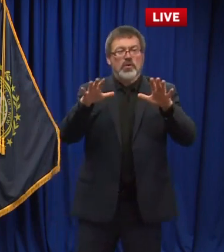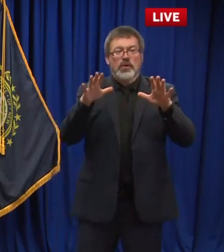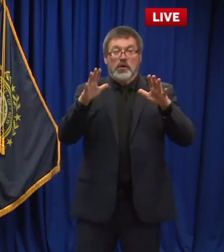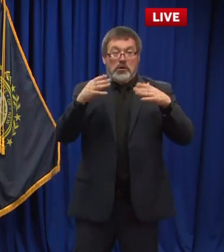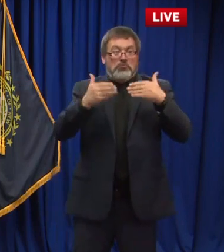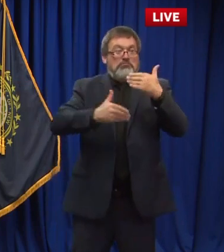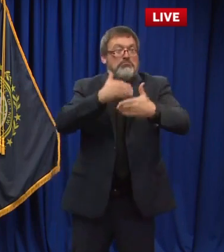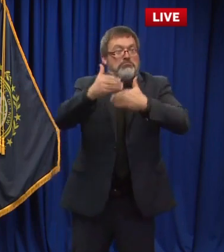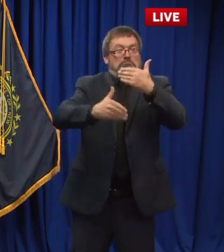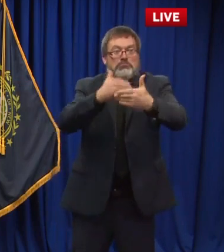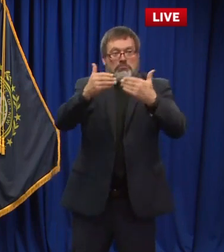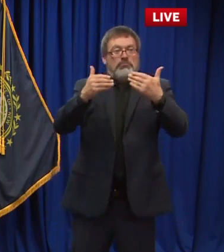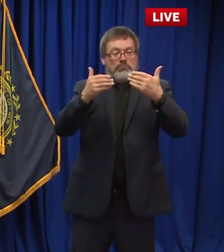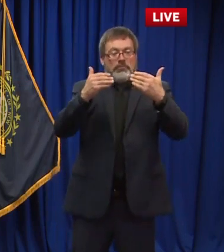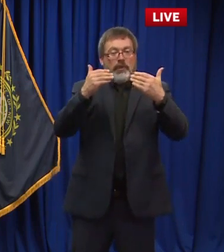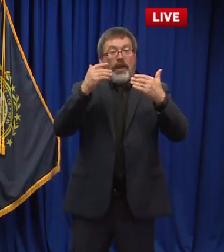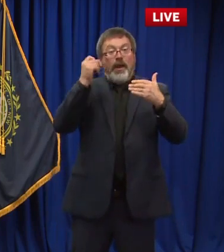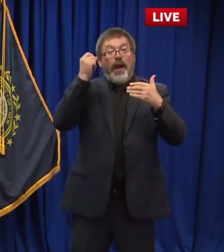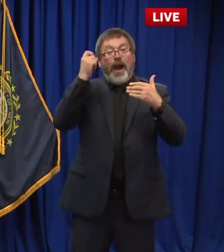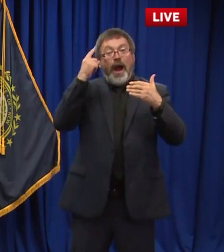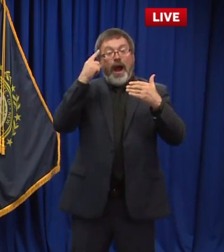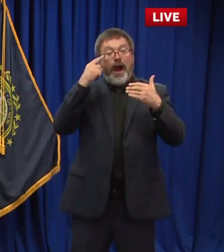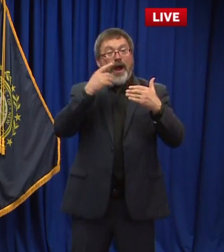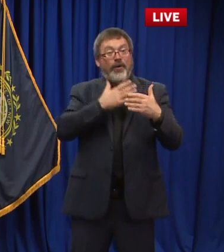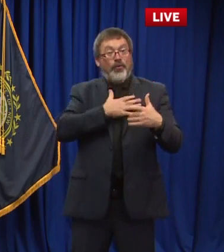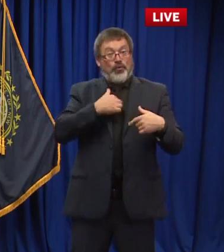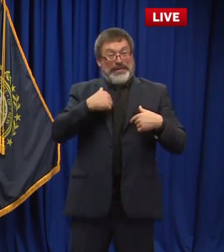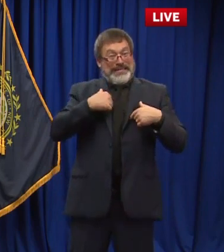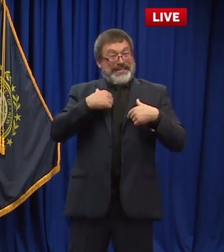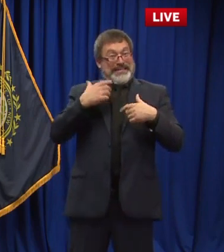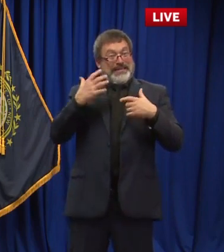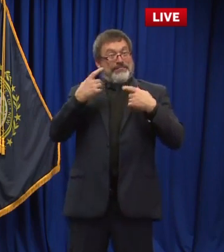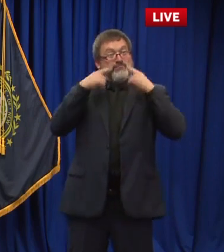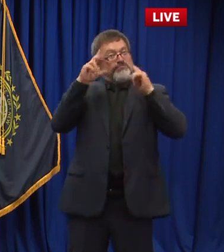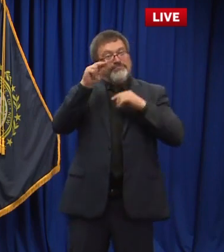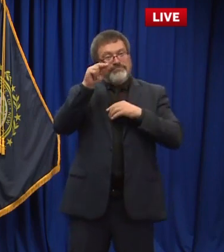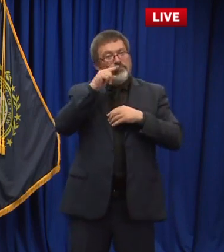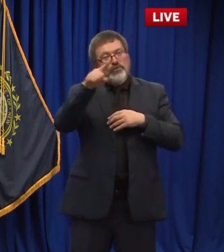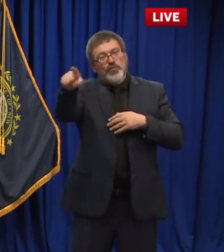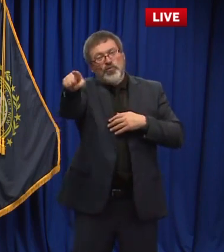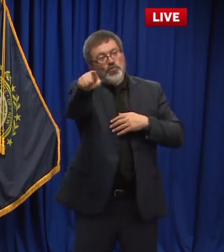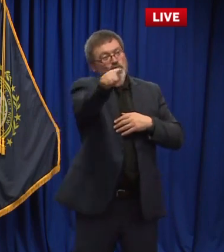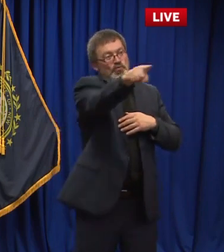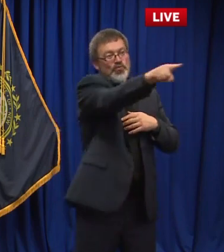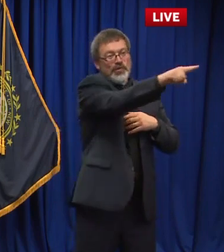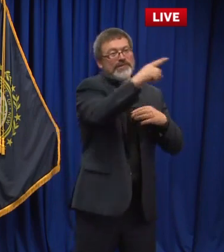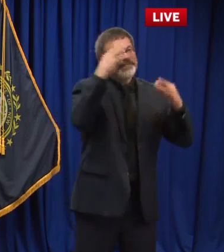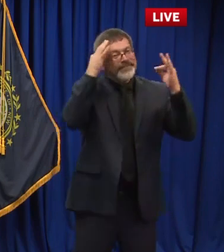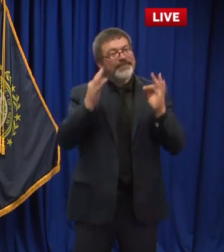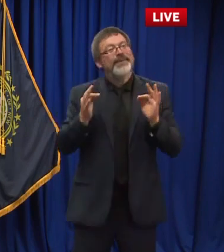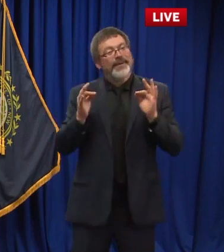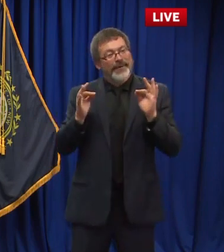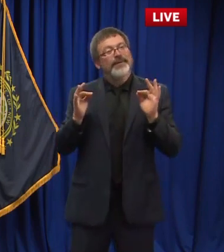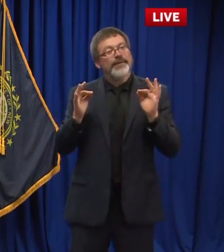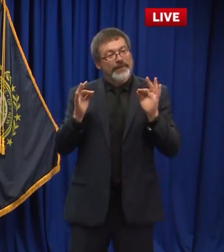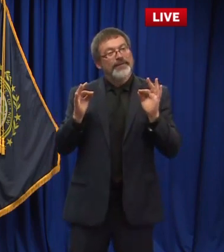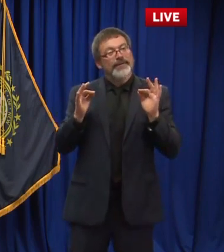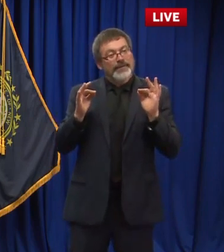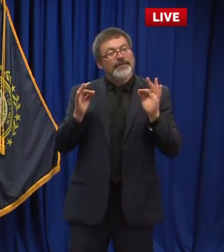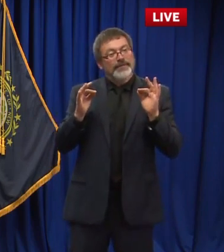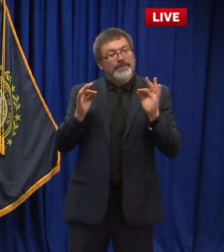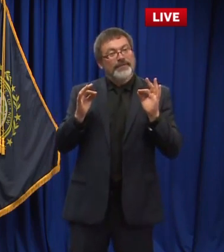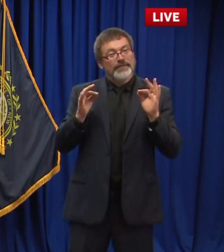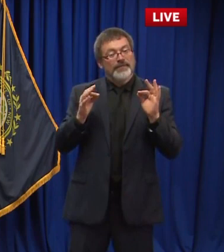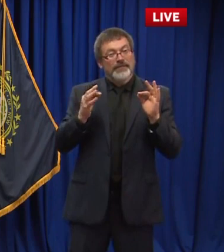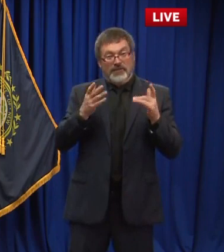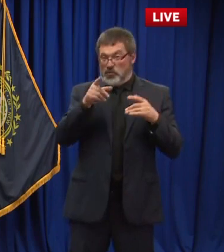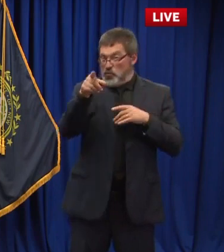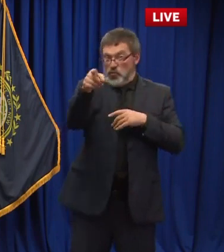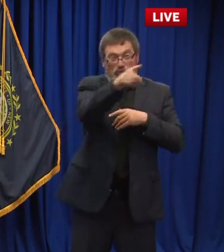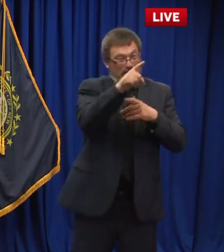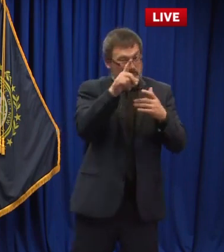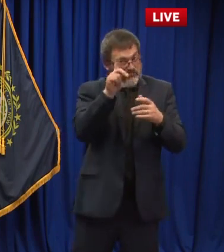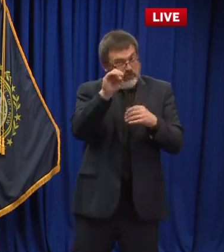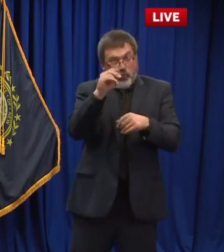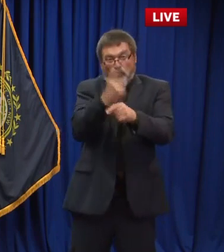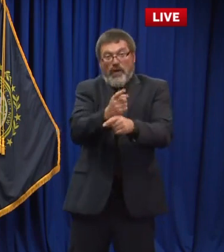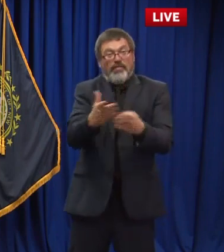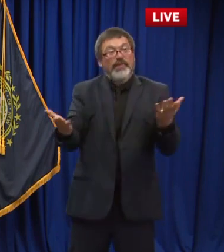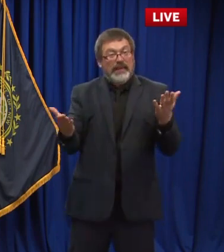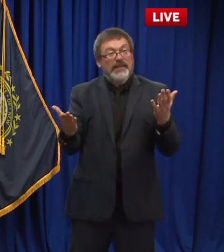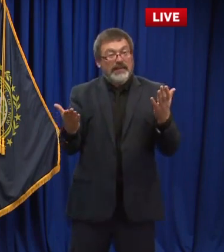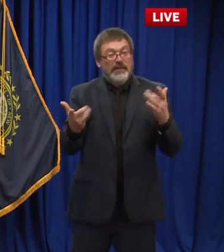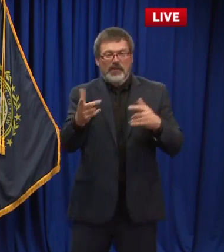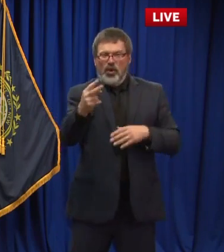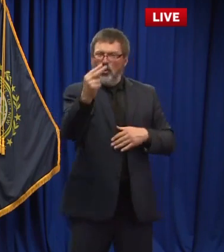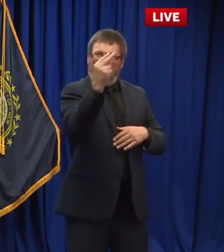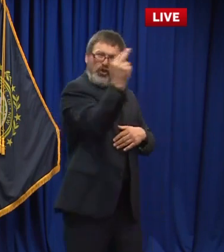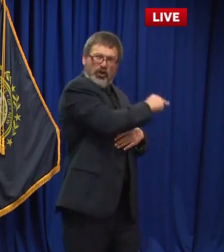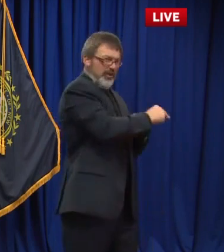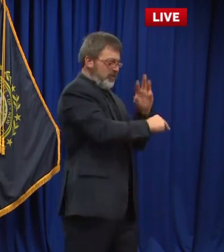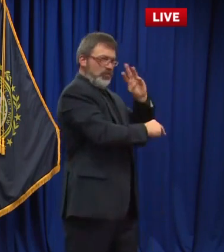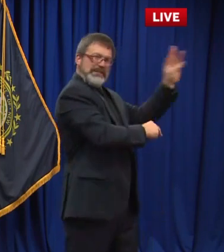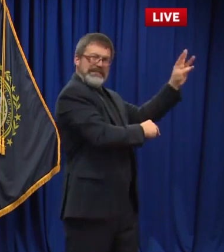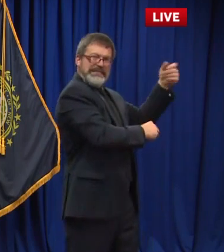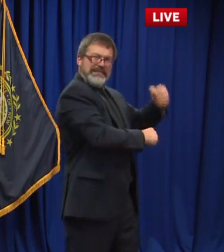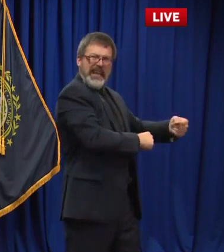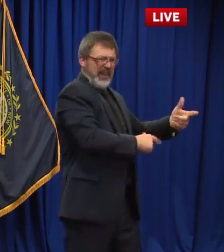THE SIUCCESS WILL BE DICTATED BY THE INDIVIDUALS THAT ARE TAKING THE RESPONSIBILITY OF WEARING MASKS,, UNDERSTANDING THAT WHILE NUMBERS ARE GOOD, WE SAW WHAT HAPPENED IN ANOTHER